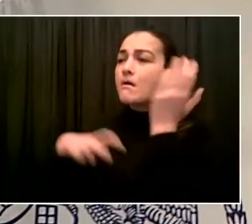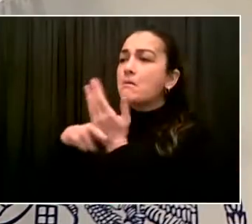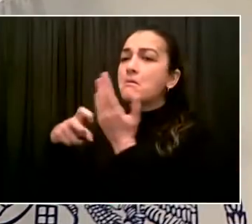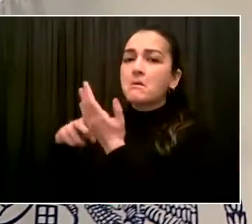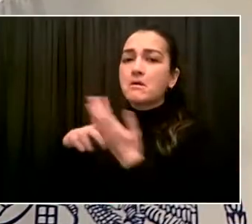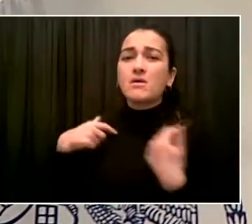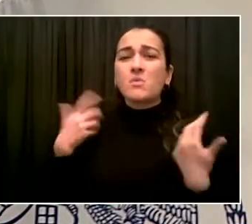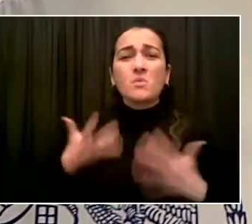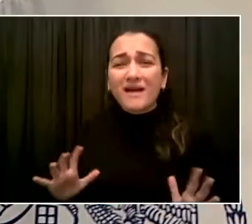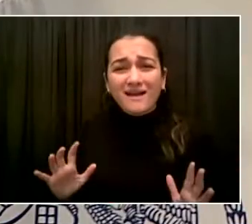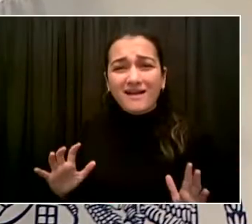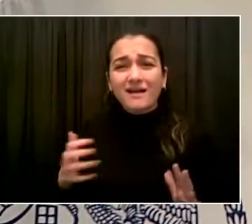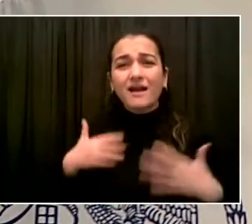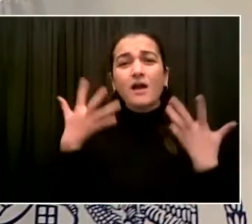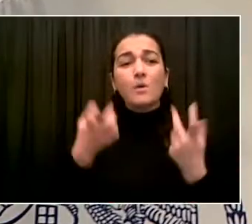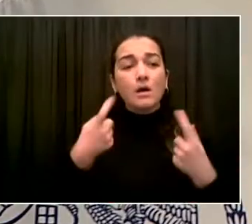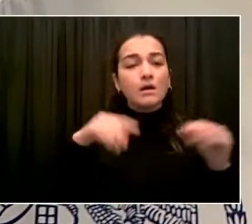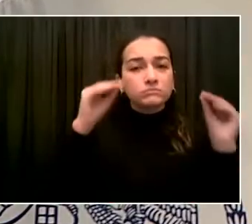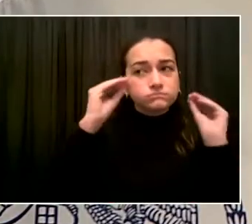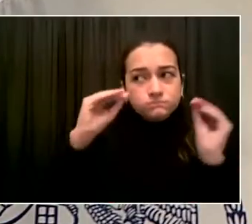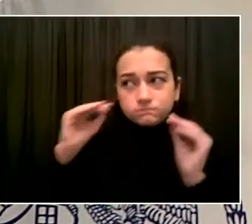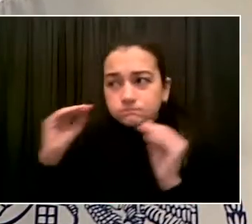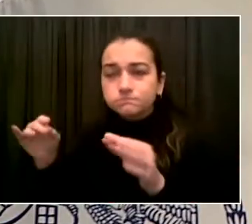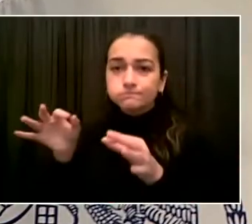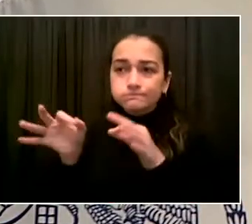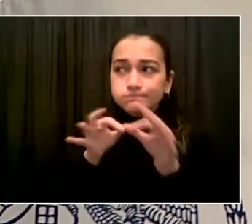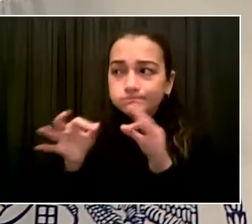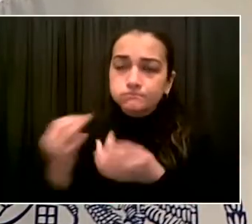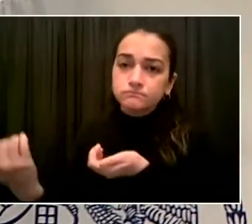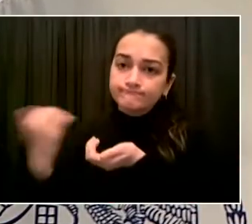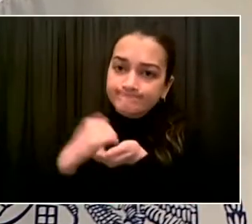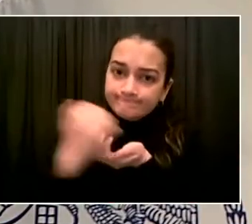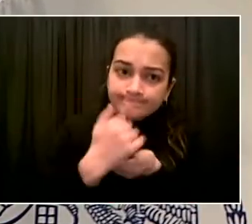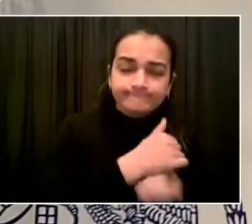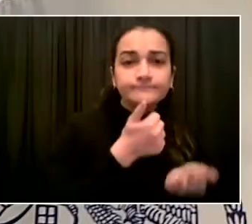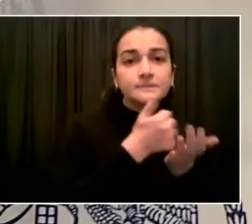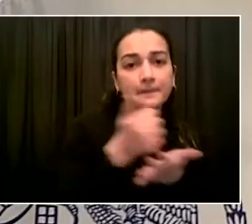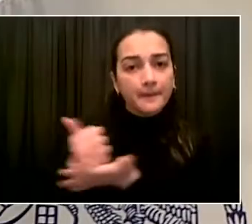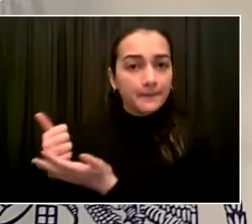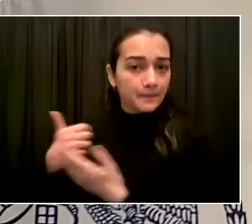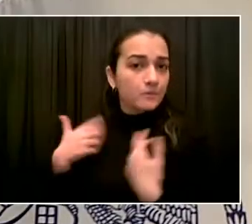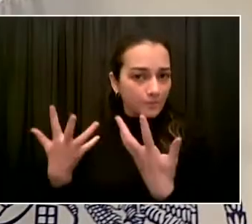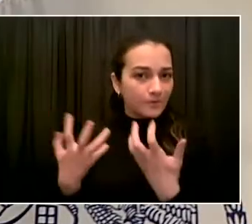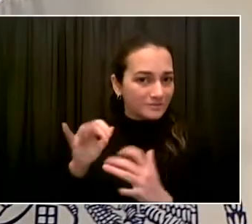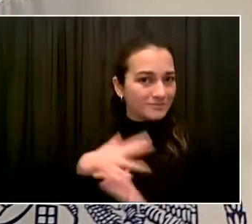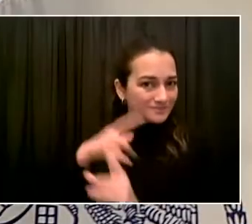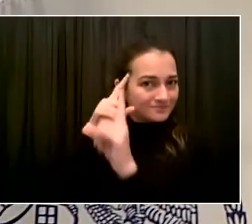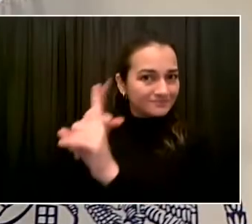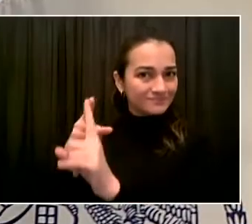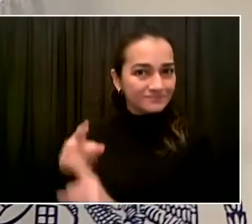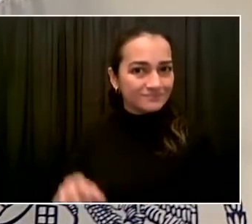THE KEY 2 NYC, VERY FEW TIMES OF ACTION AT THE PENALIZE PEOPLE. WE FOCUSED ON EDUCATING. WE FOCUSED ON WARNINGS AN D HELPING PEOPLE